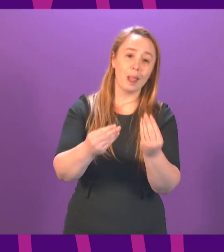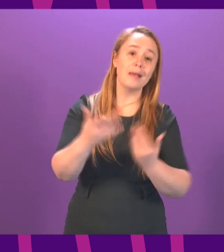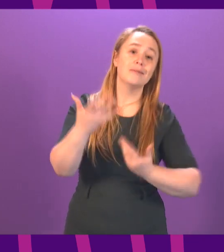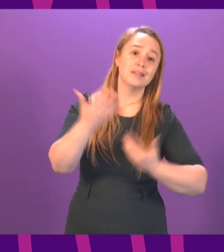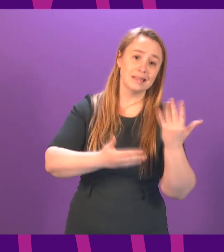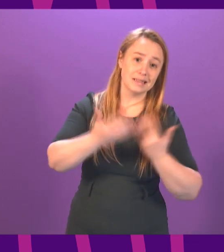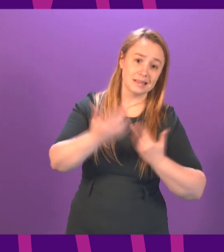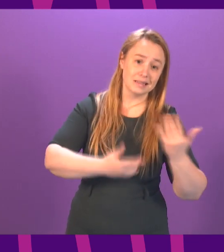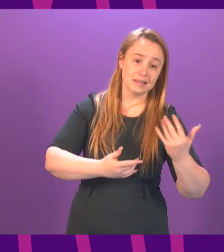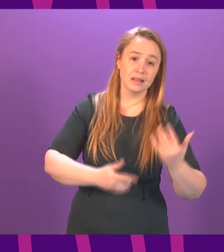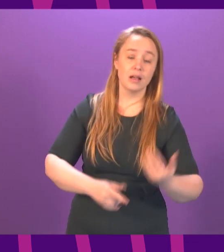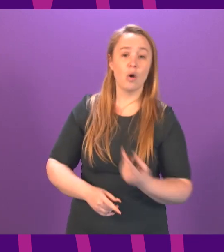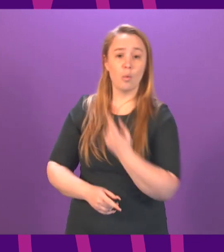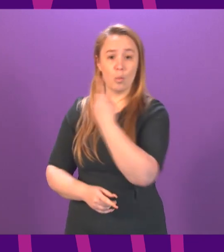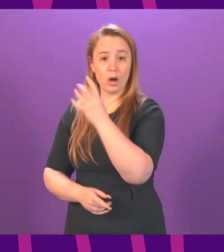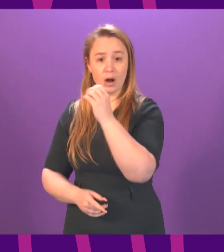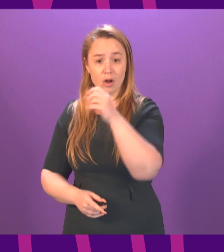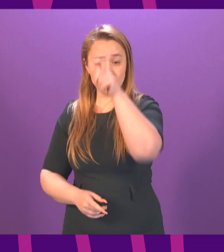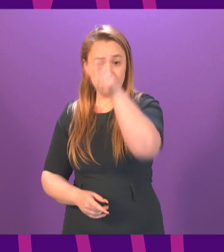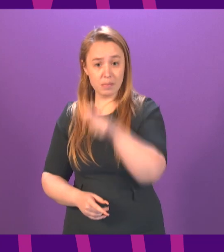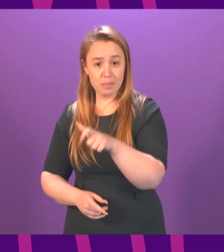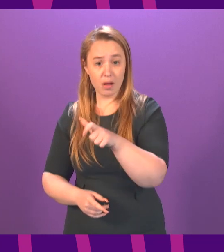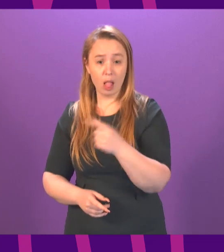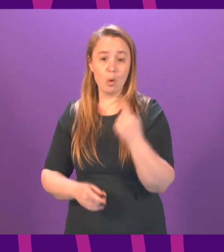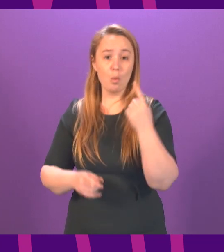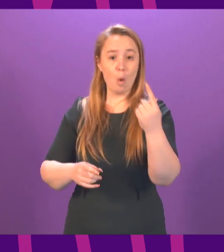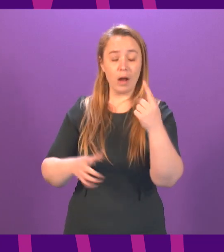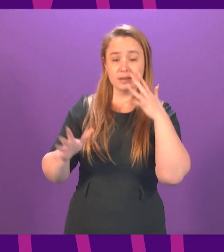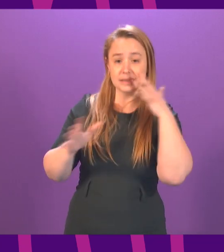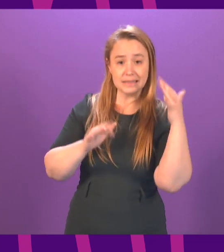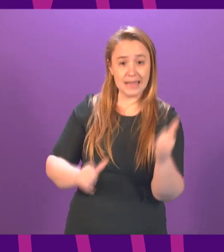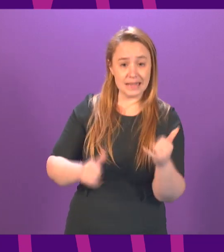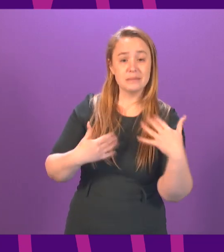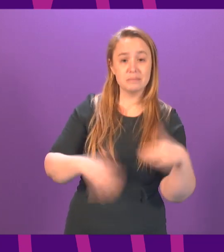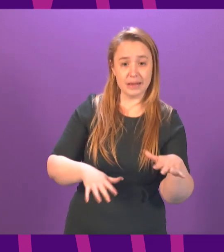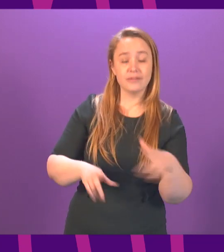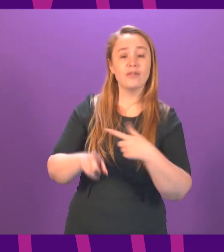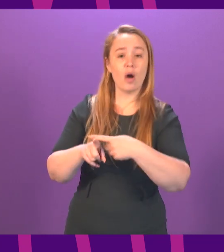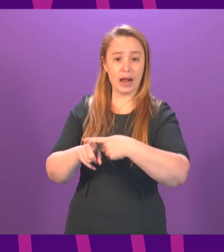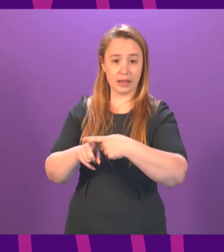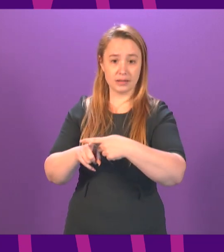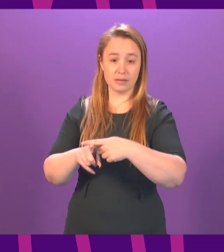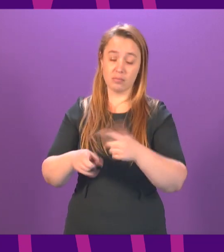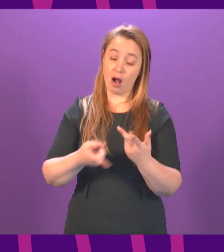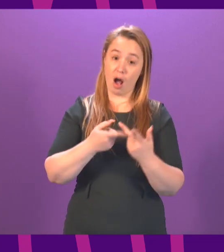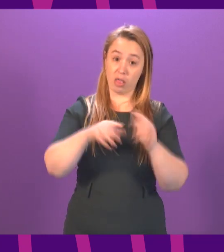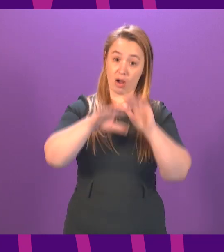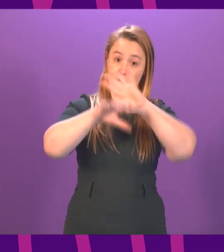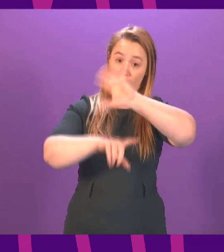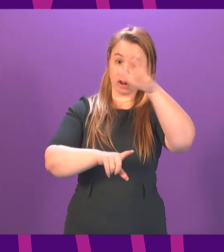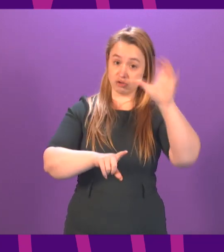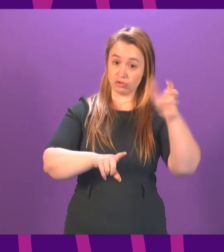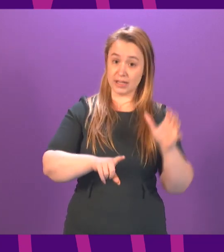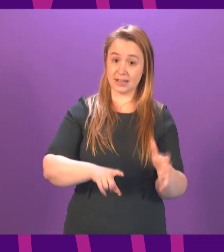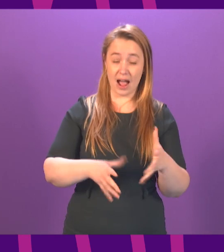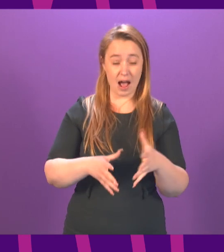a figure, which is that, each day in England, one person in every 100 is tested. Other countries in Europe and the rest of the world have mass testing programmes in which many more people are tested